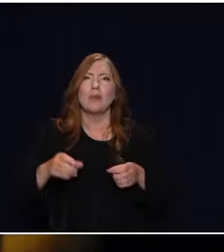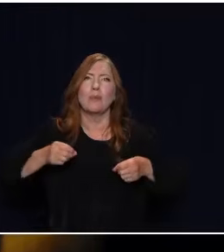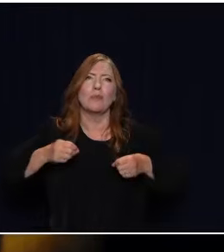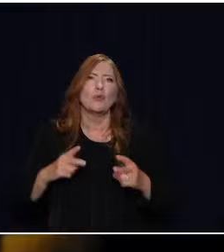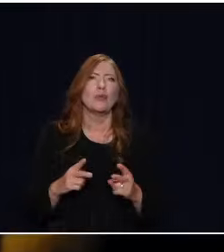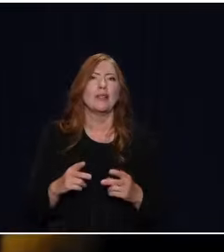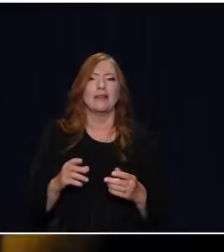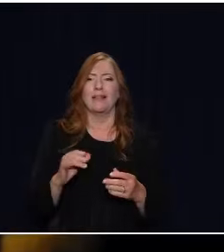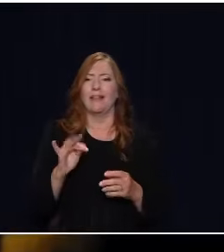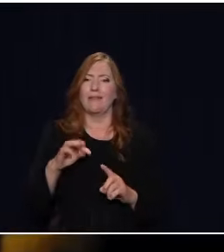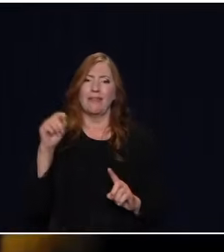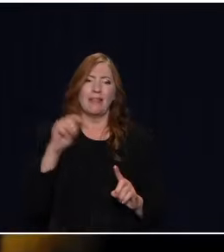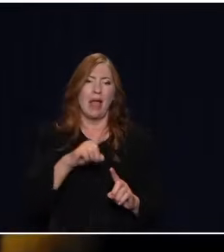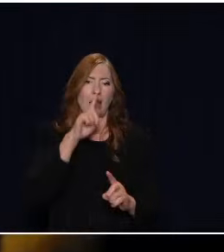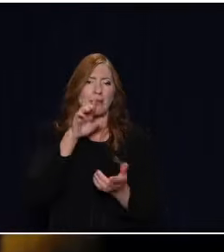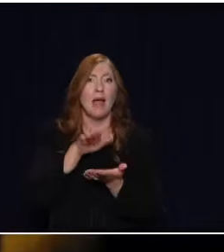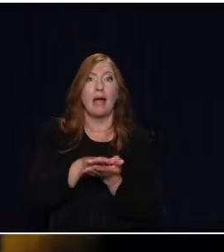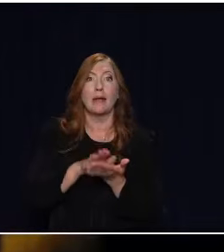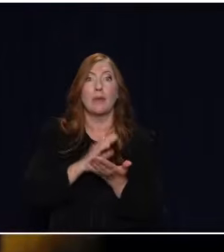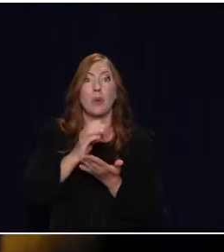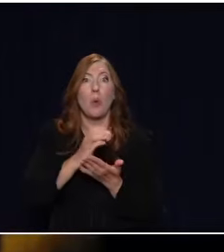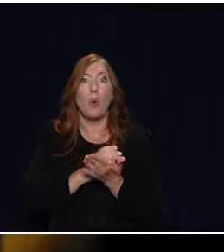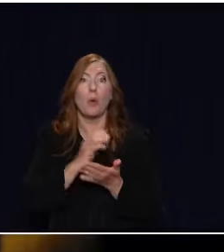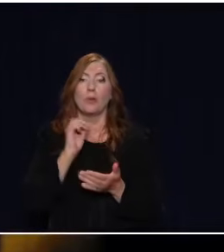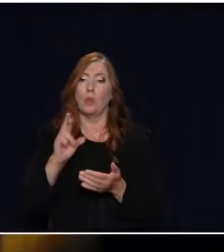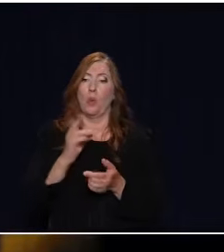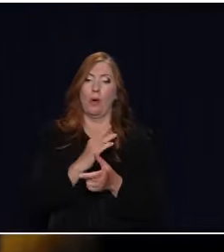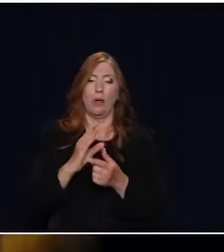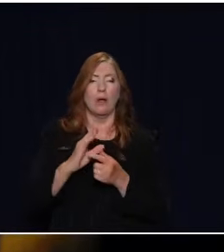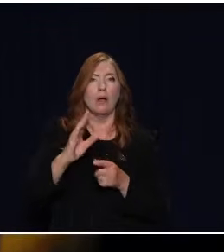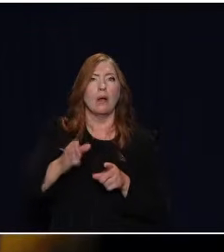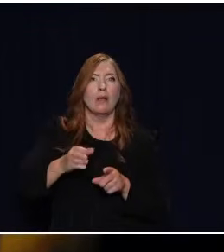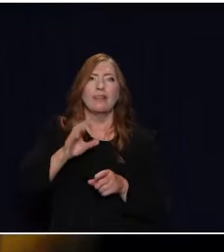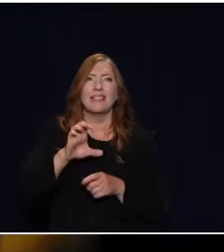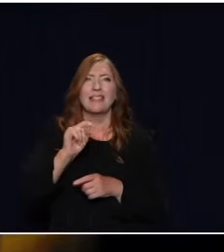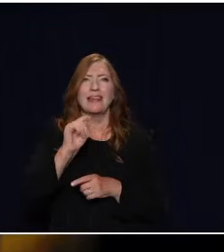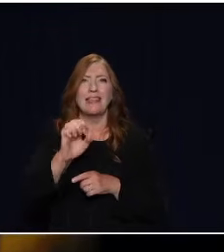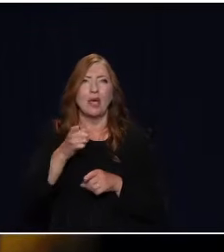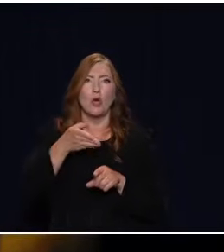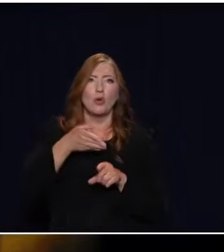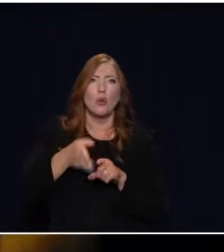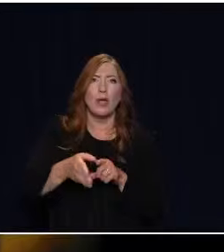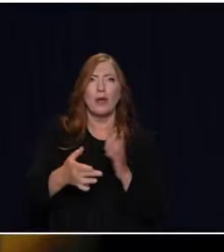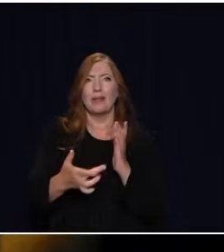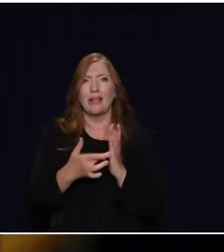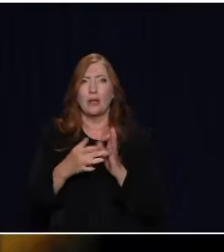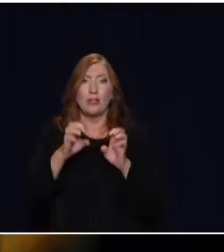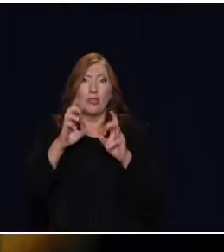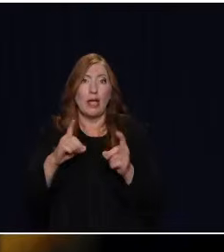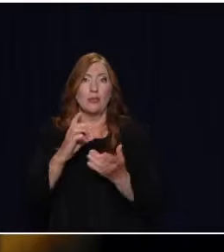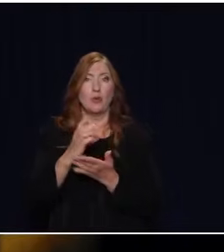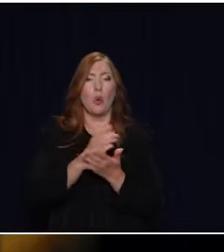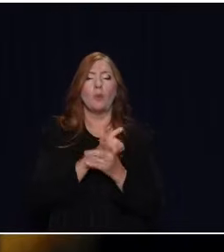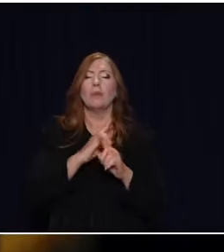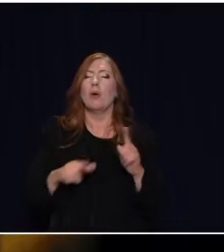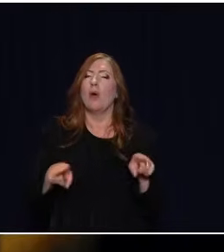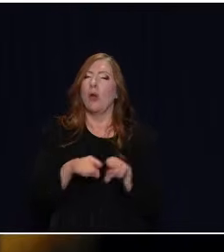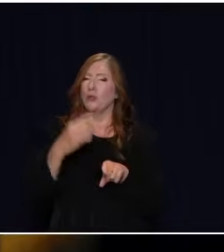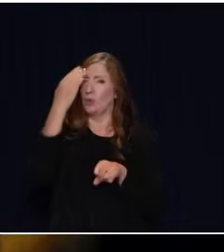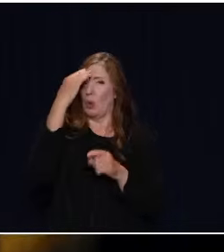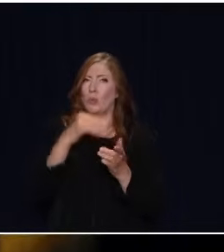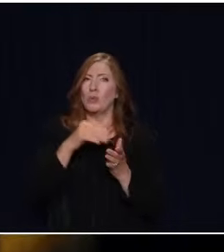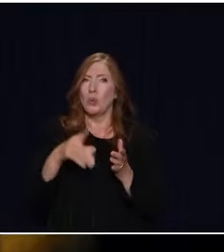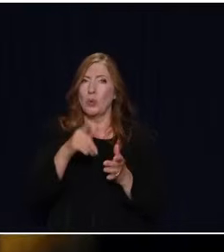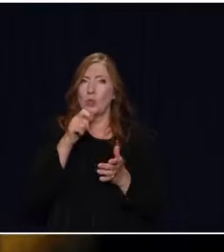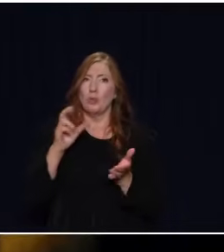I THINK WE CAN DO MORE AND